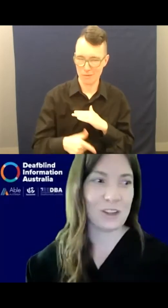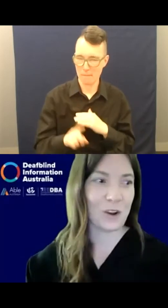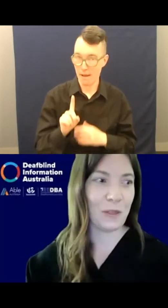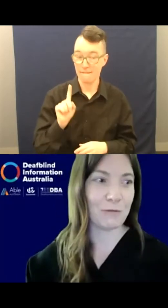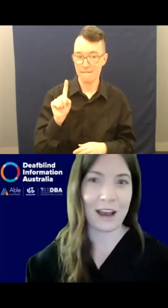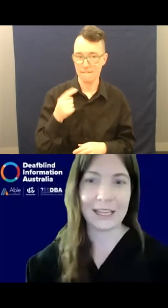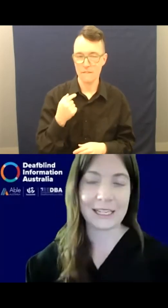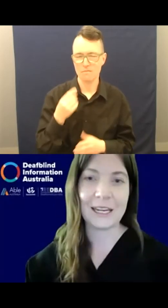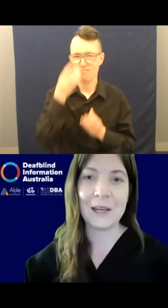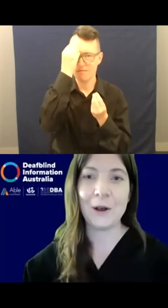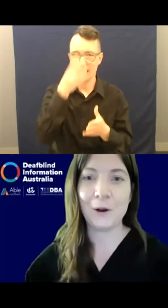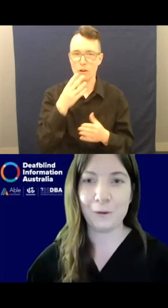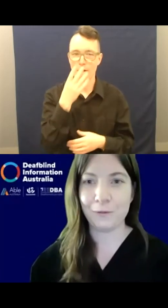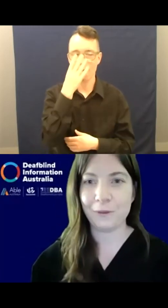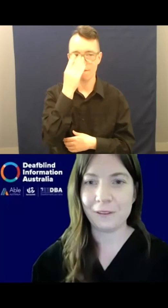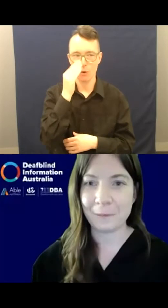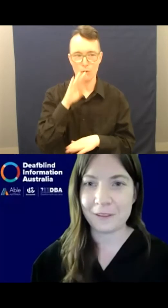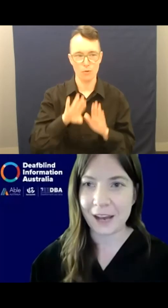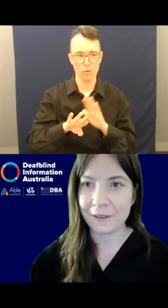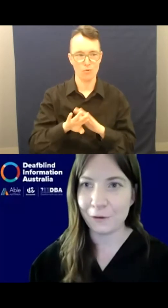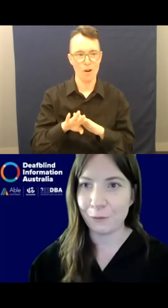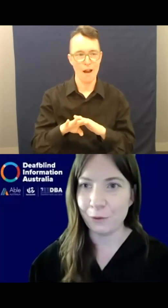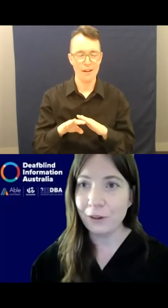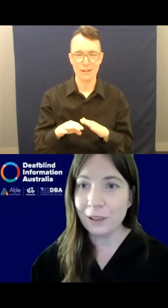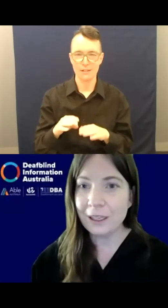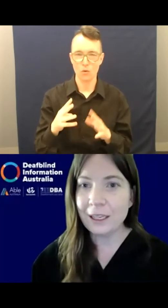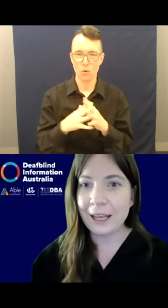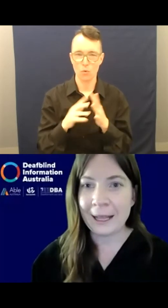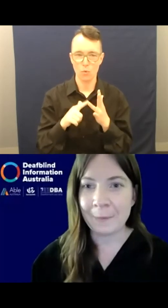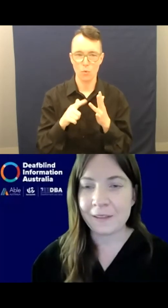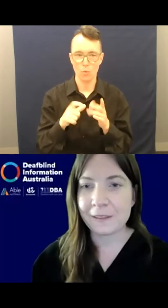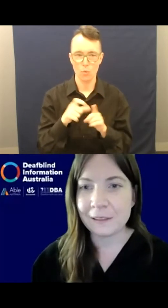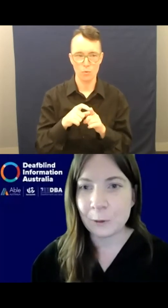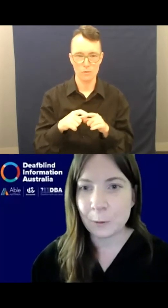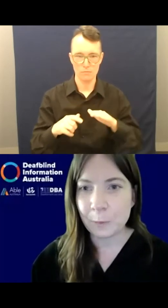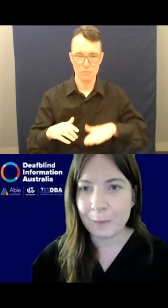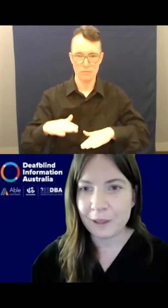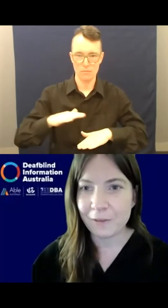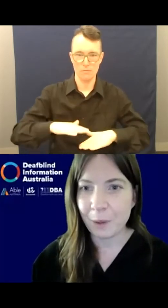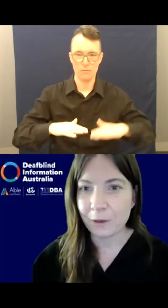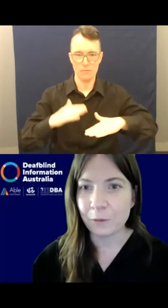on the right of some stacks of wood. It's little, they are bits of balsa wood and